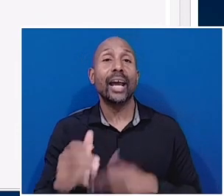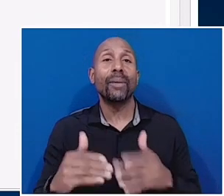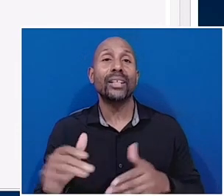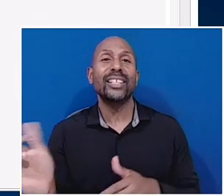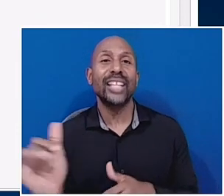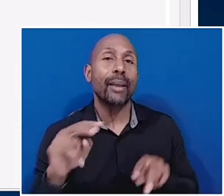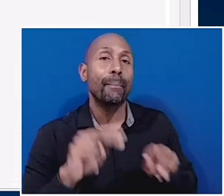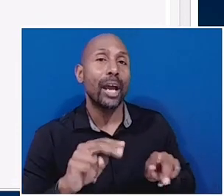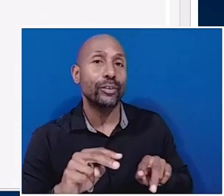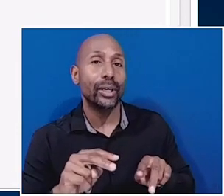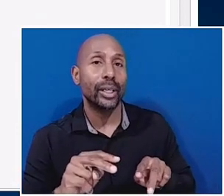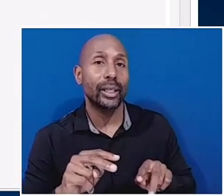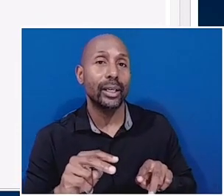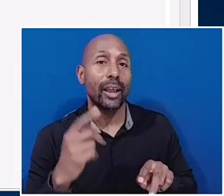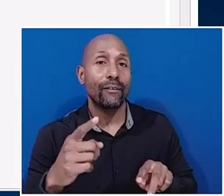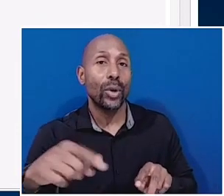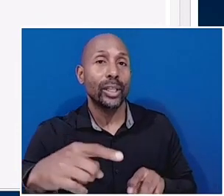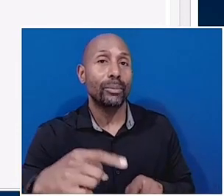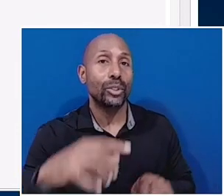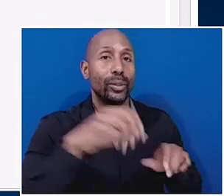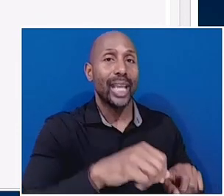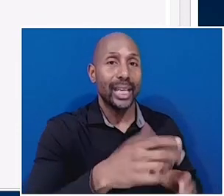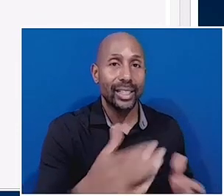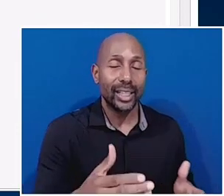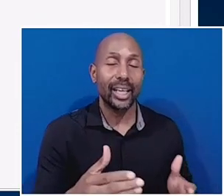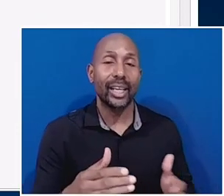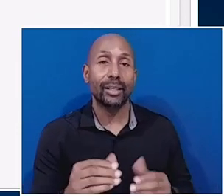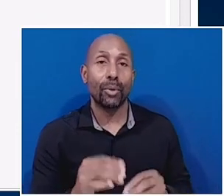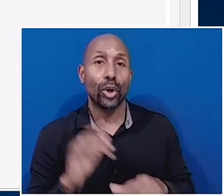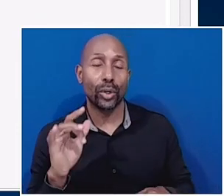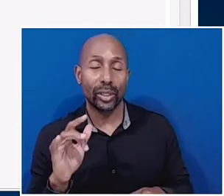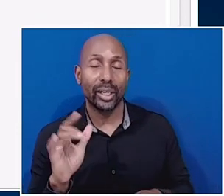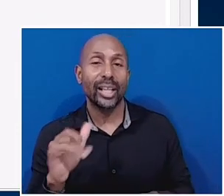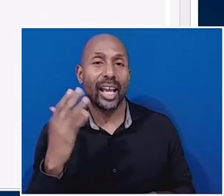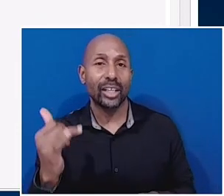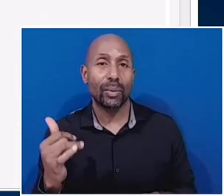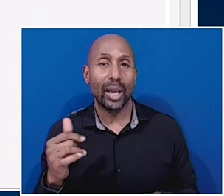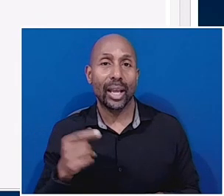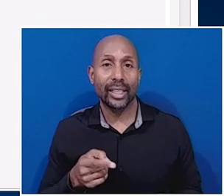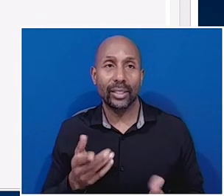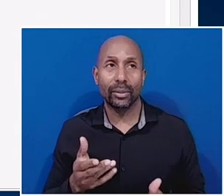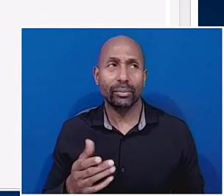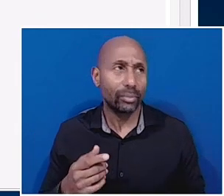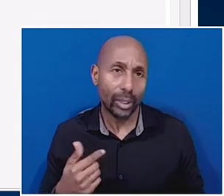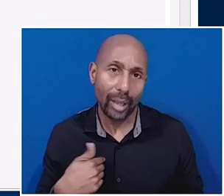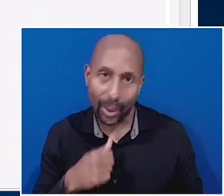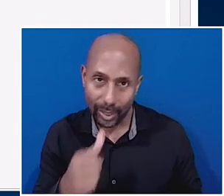And I think that's why that was prescribed there. I wasn't alive- well, I was alive in 69, but I wasn't doing this.